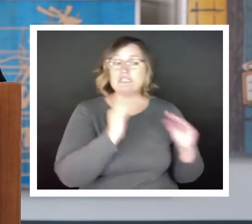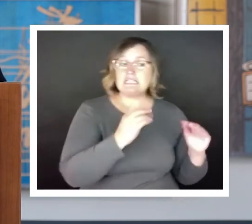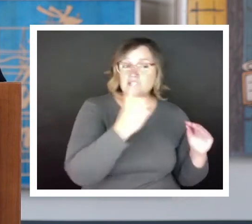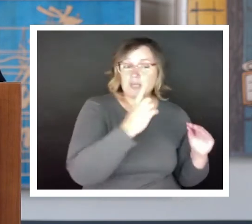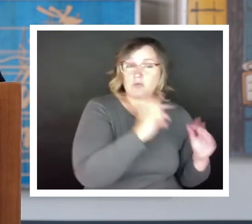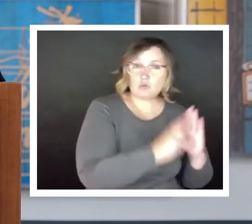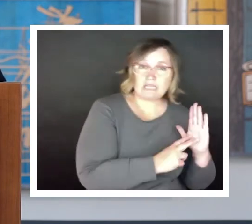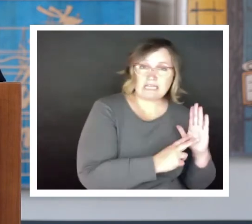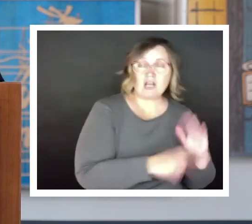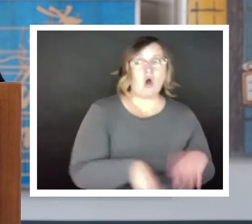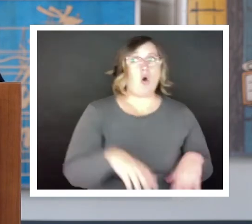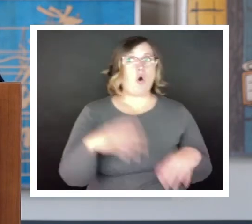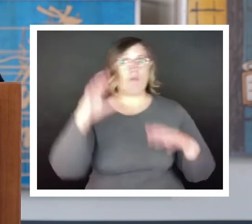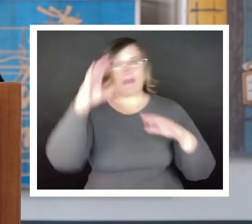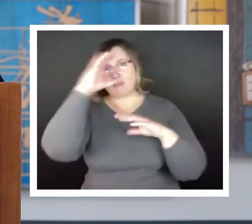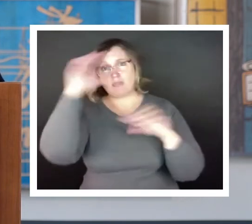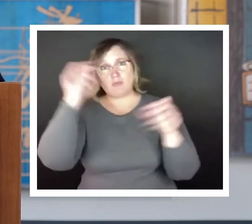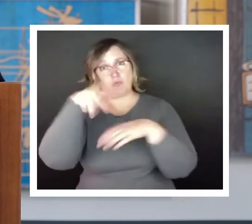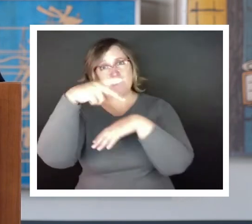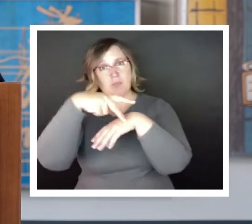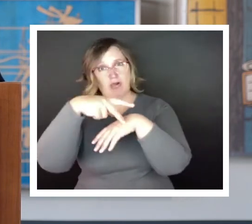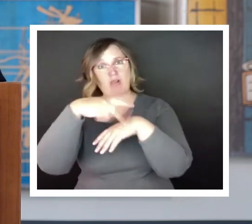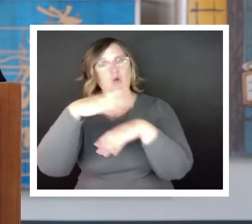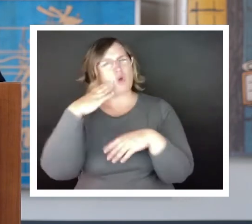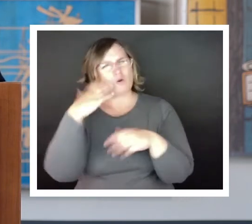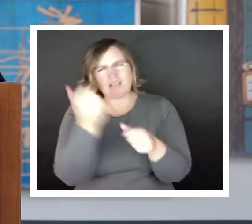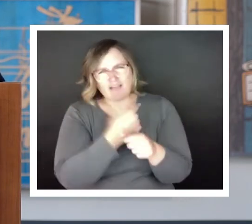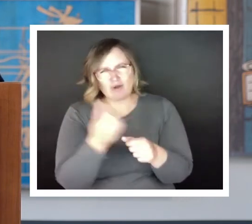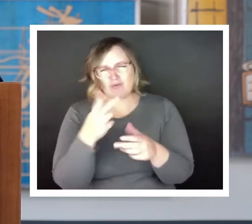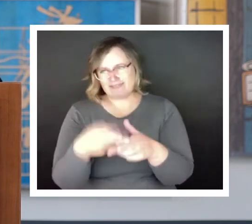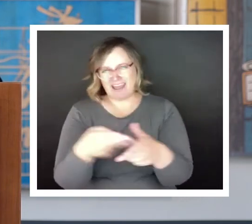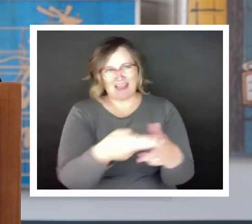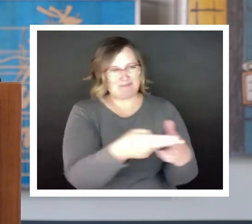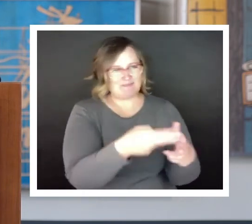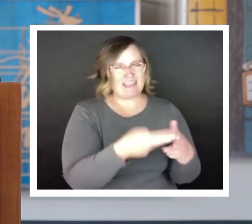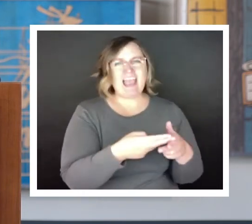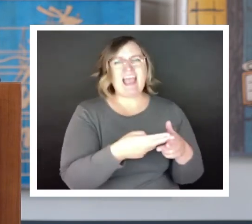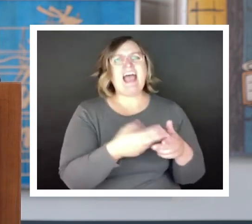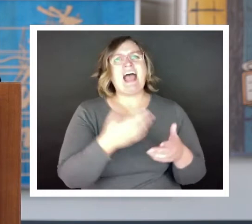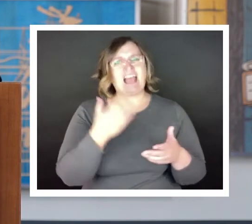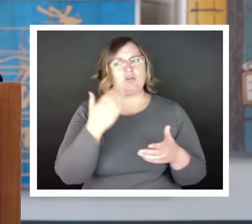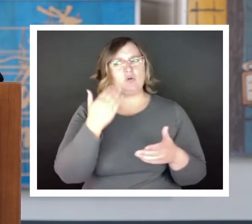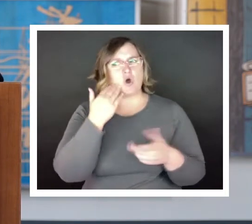who knows everyone's name, and more importantly, knows what kids didn't get breakfast.